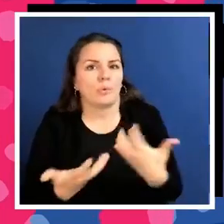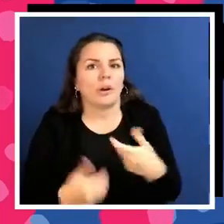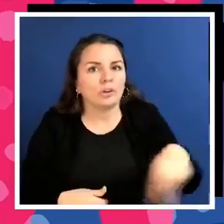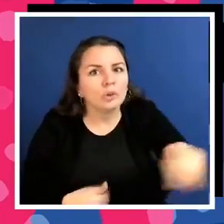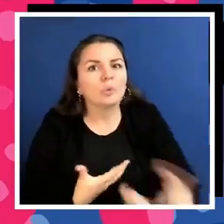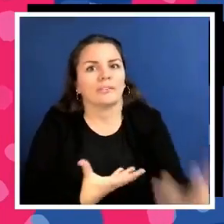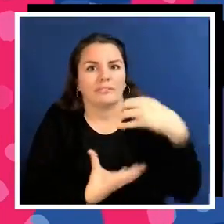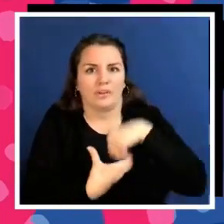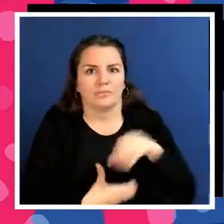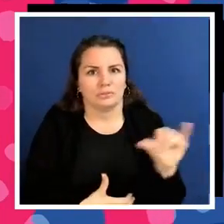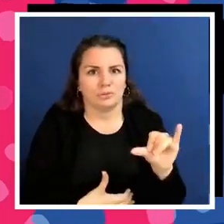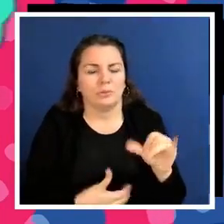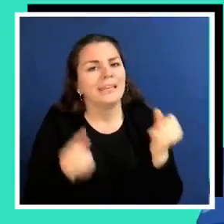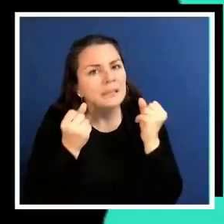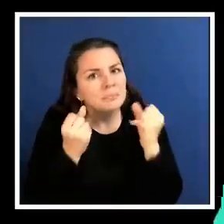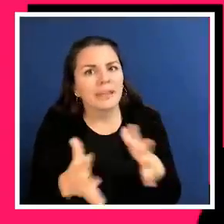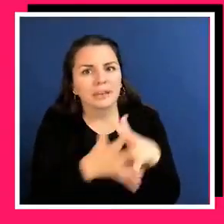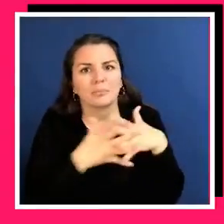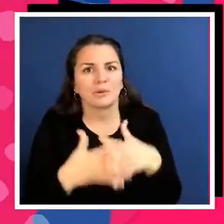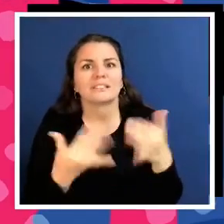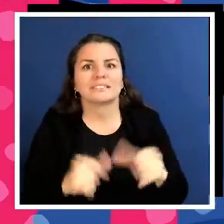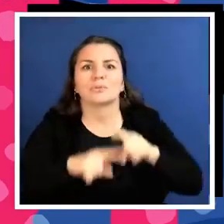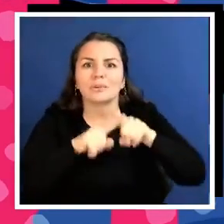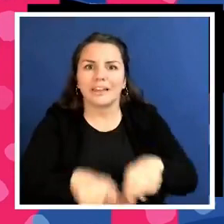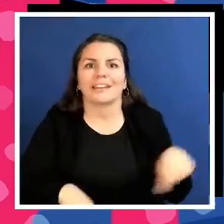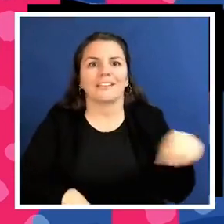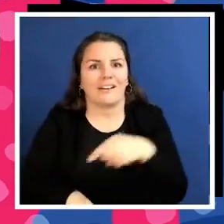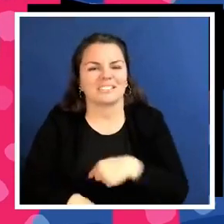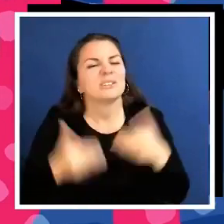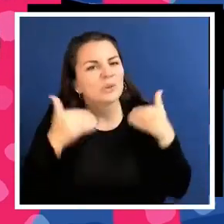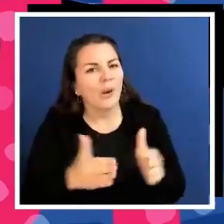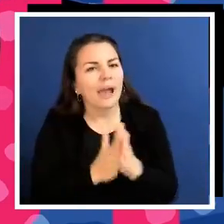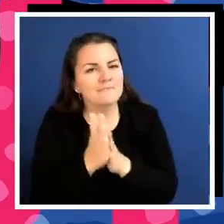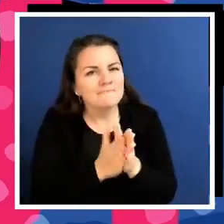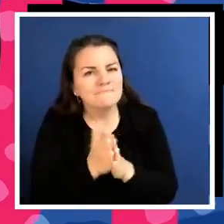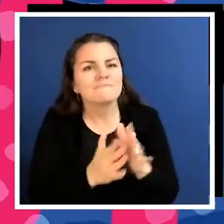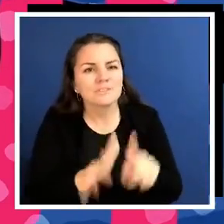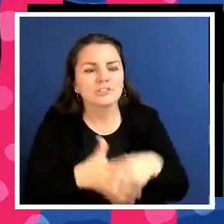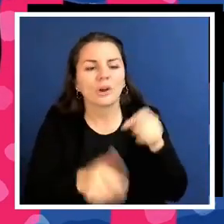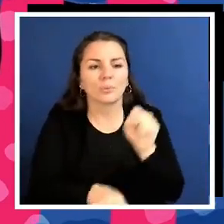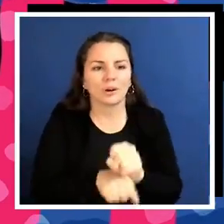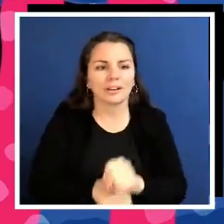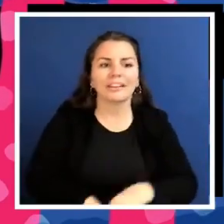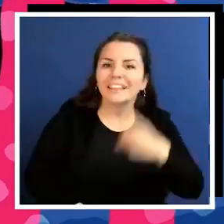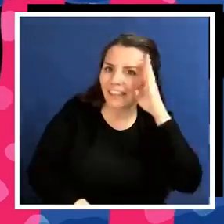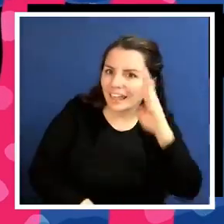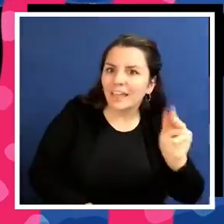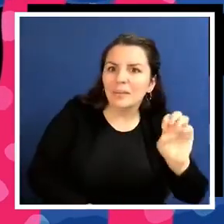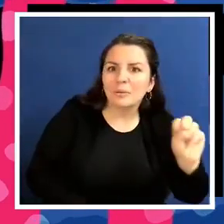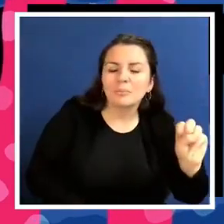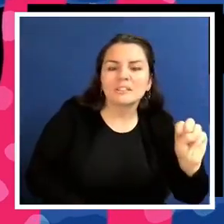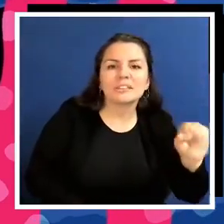AS WITH THE BIDEN HARRIS ADMINISTRATION IS DOING. THE CHILD TAX CREDIT IS A GAME CHCHGER R D WEWEANANT L L OFOUO IN THIS GAME WITH US.